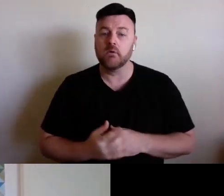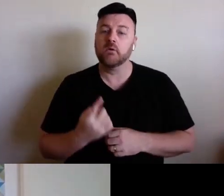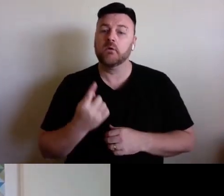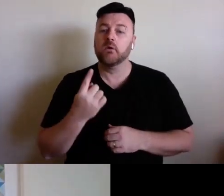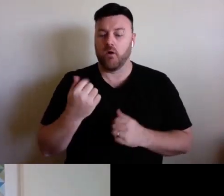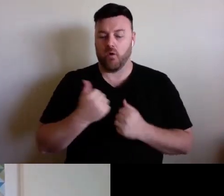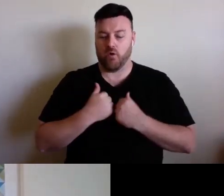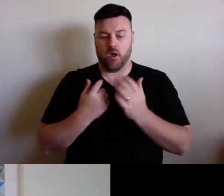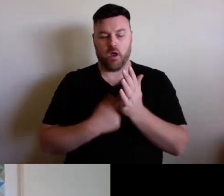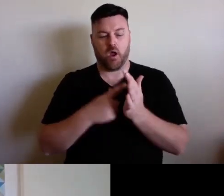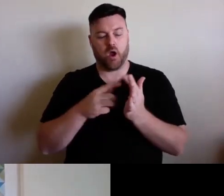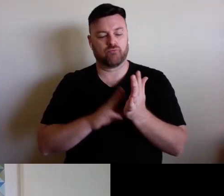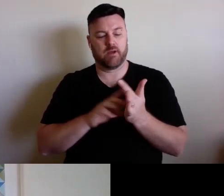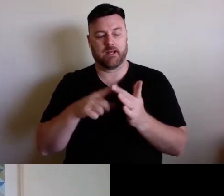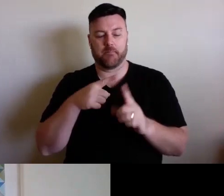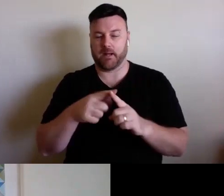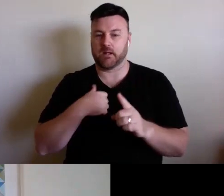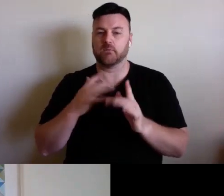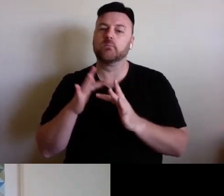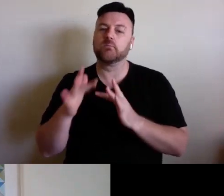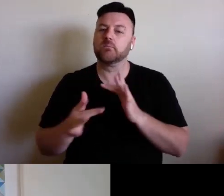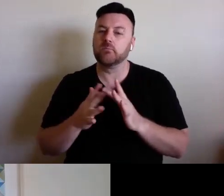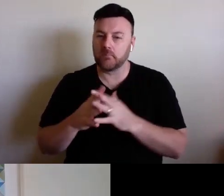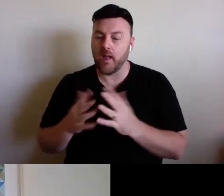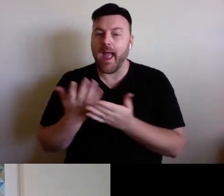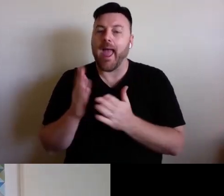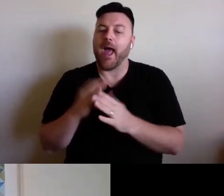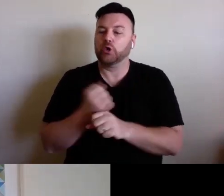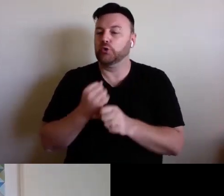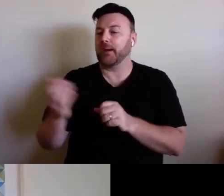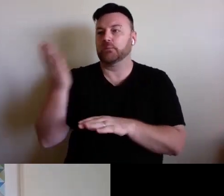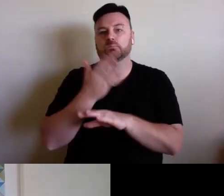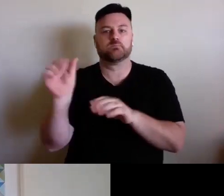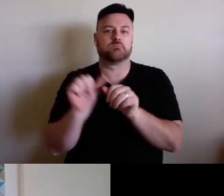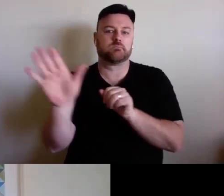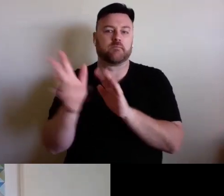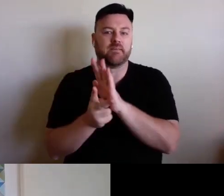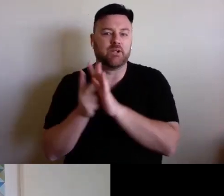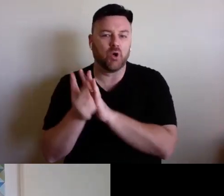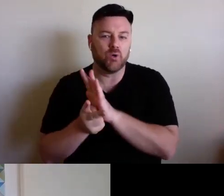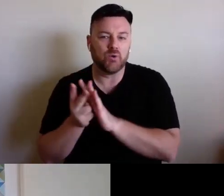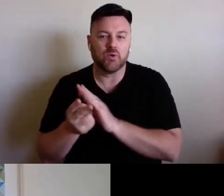great video content for free or for very little. There are so many tools and software out there that actually cost very little now that give you a